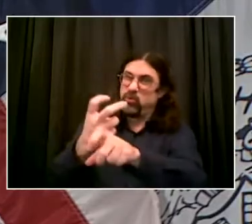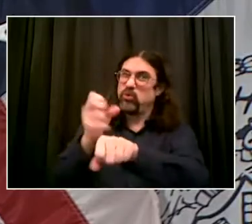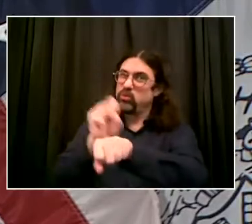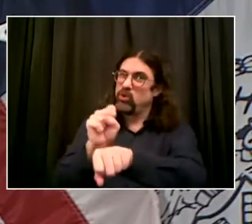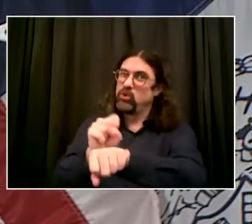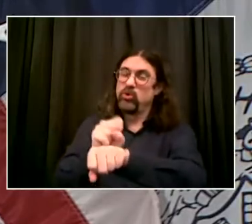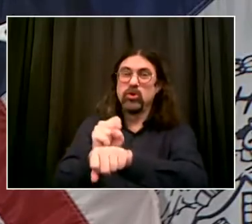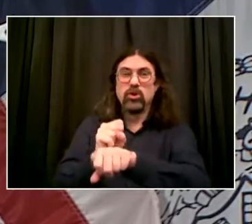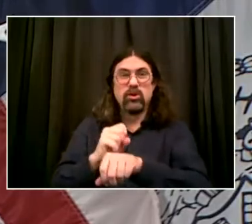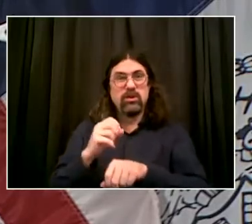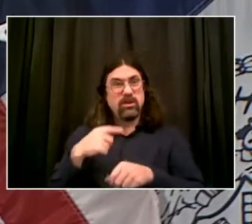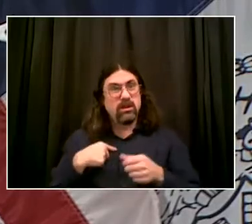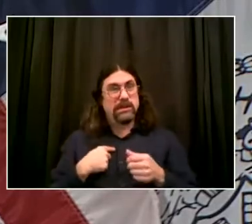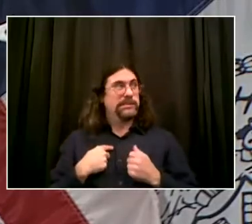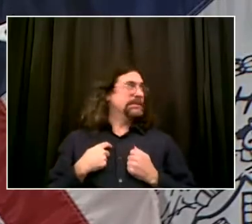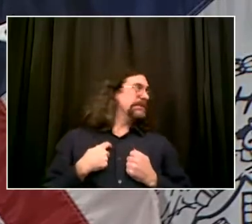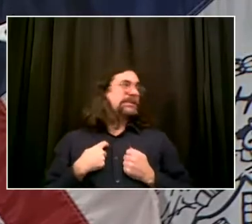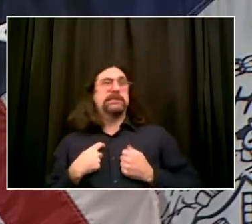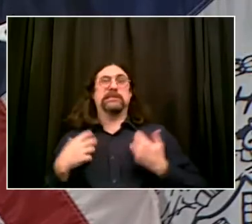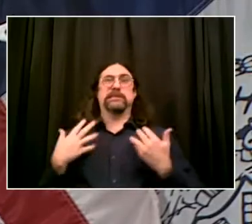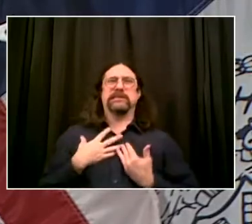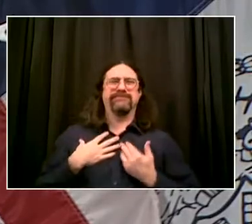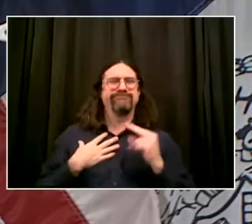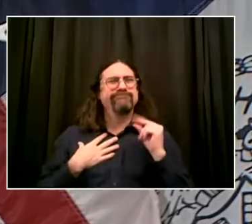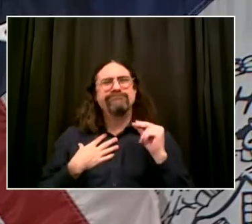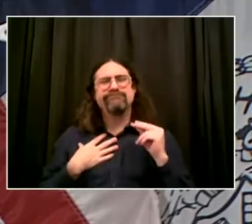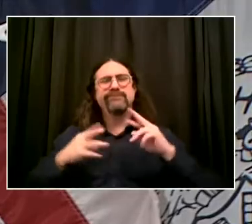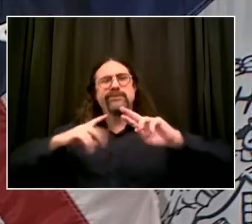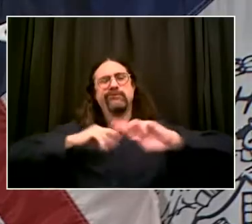DDNGOI AMAZING THINGS IN THE COURSE OF THIS YEAR. UNPREEEDCEETENDD THINGS.